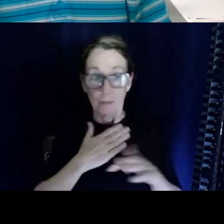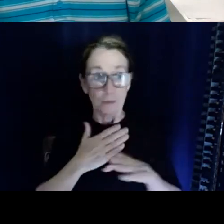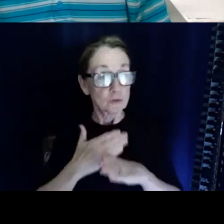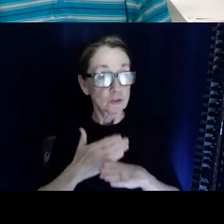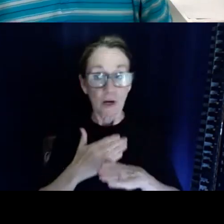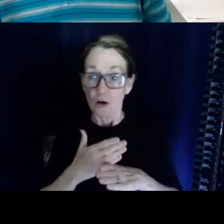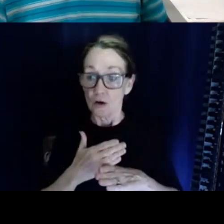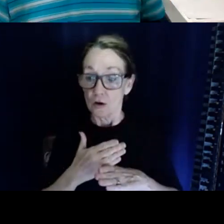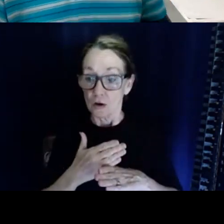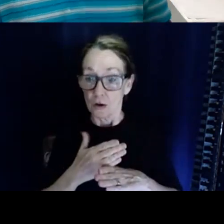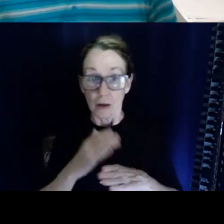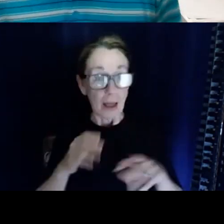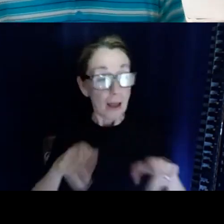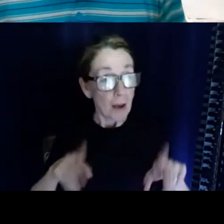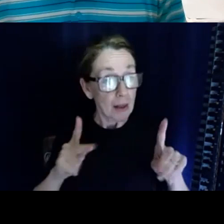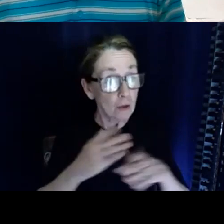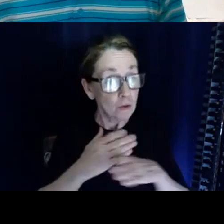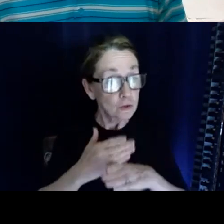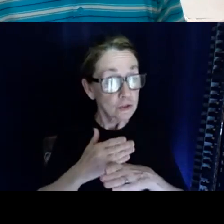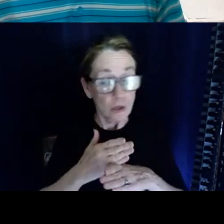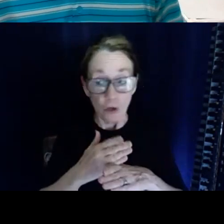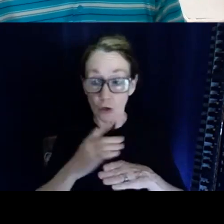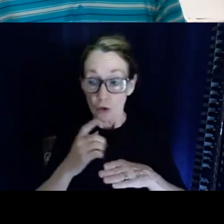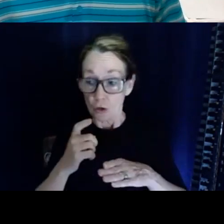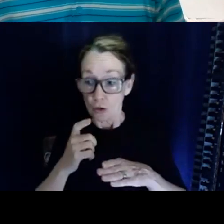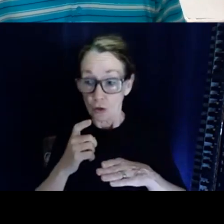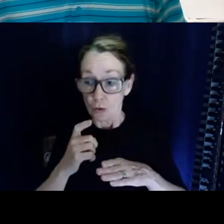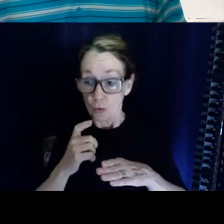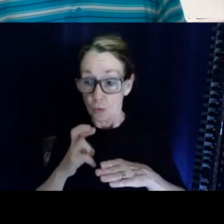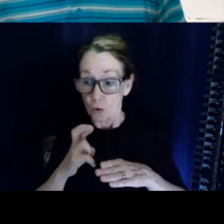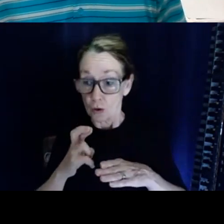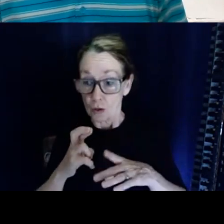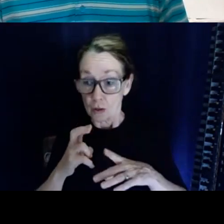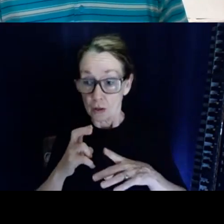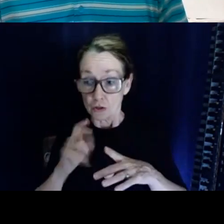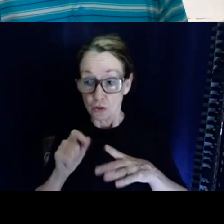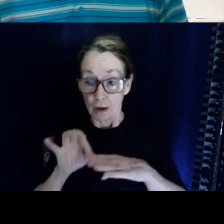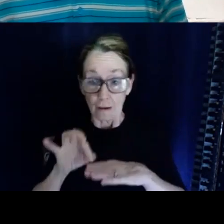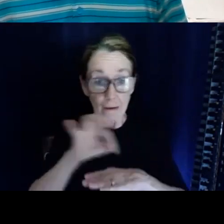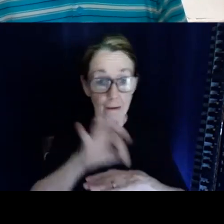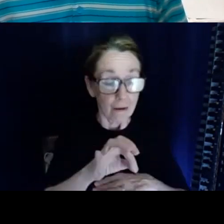I'M HAPPY TO SHARE THAT IF I'M ALLOWED TO SHARE IT? OR SHOULD I FORWARD IT BACK TO EARNEST TO SHARE IT?